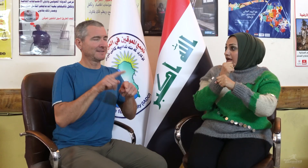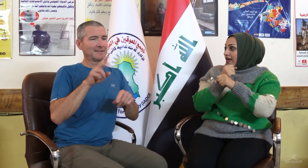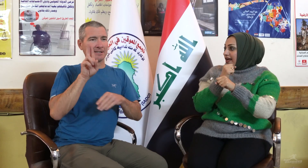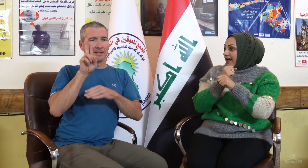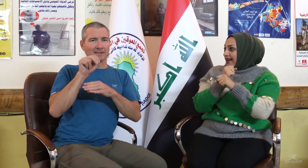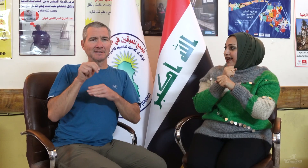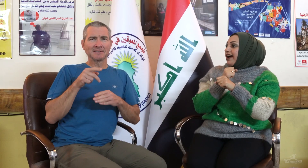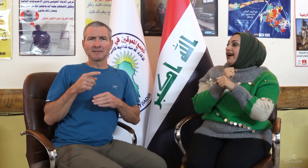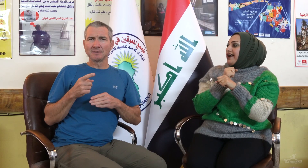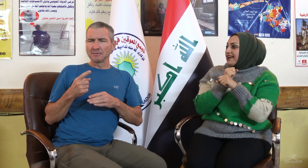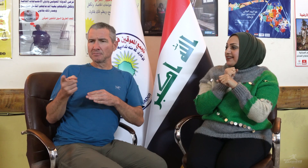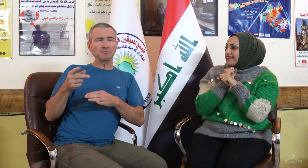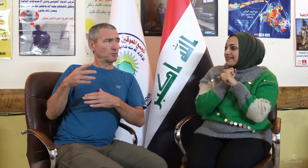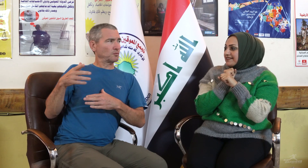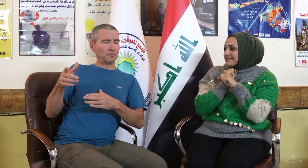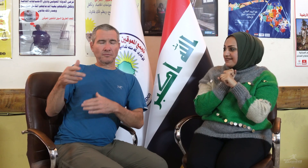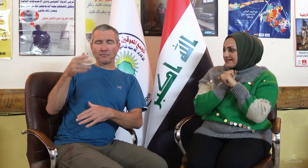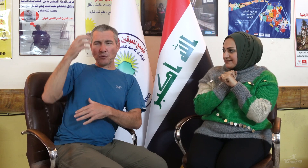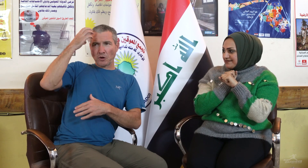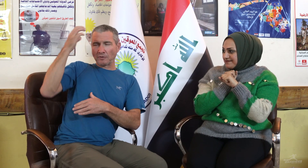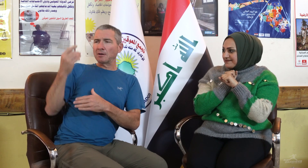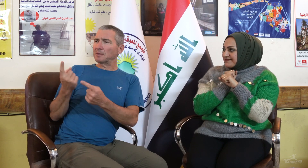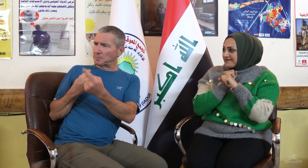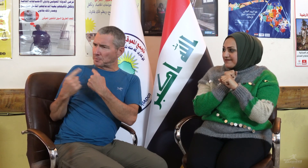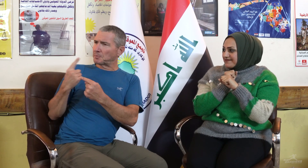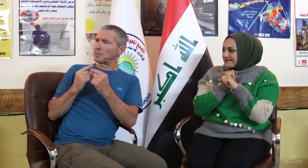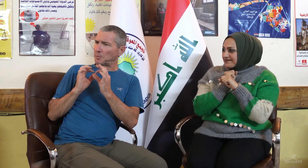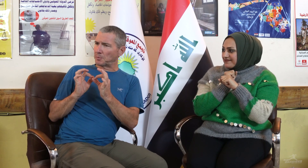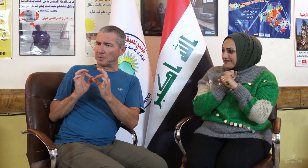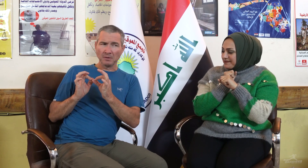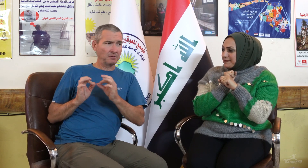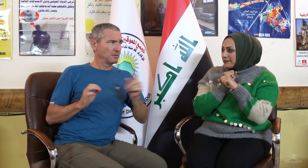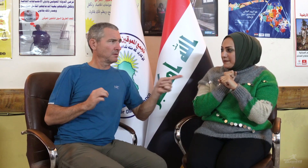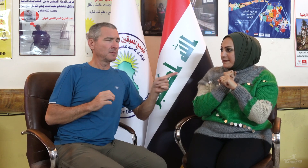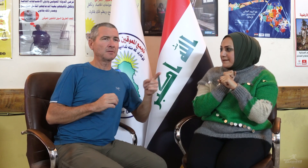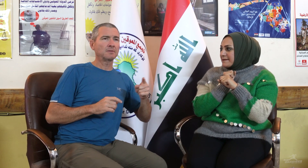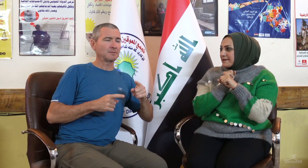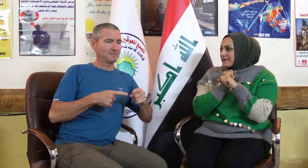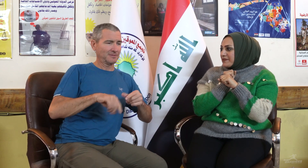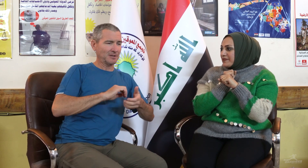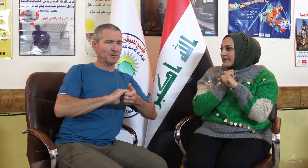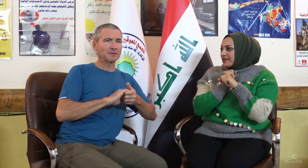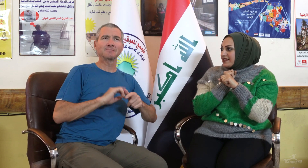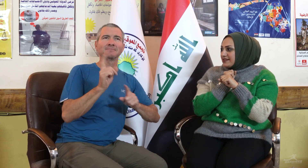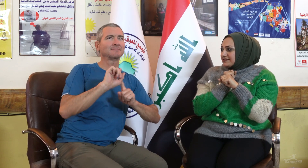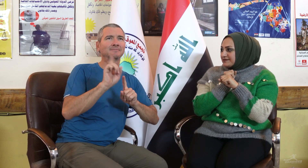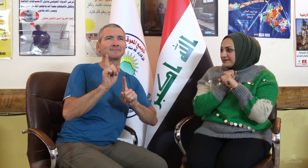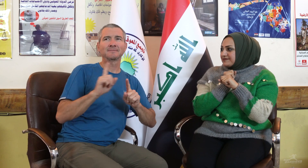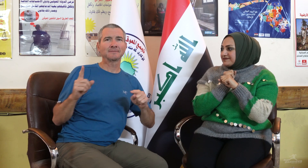So while the UN and government members were relying on interpreters and things weren’t being interpreted accurately.